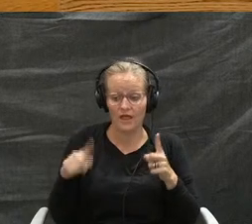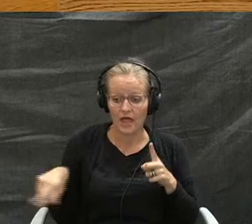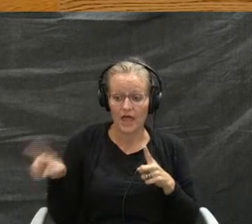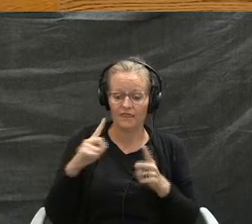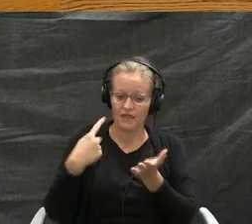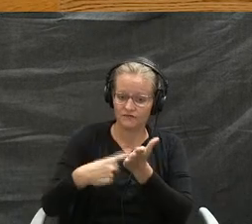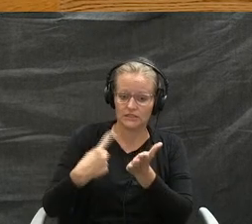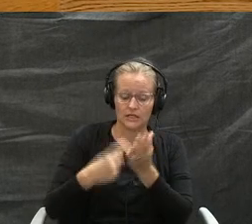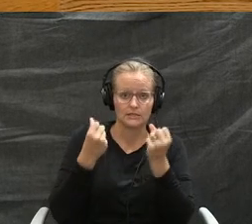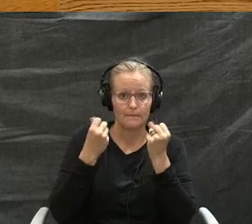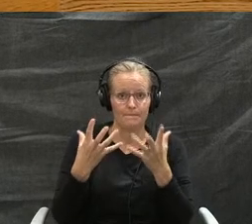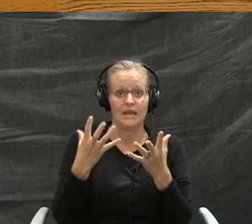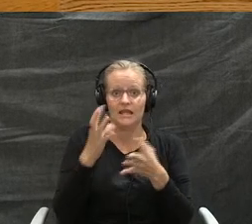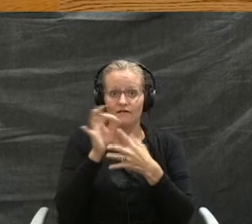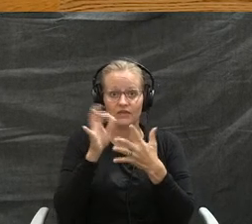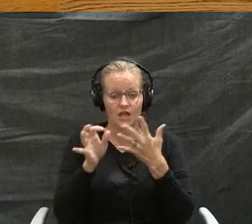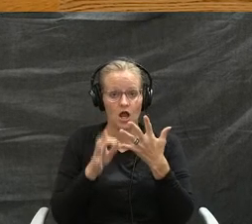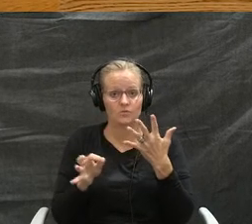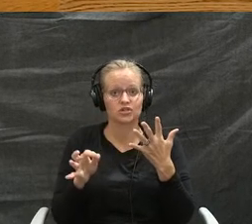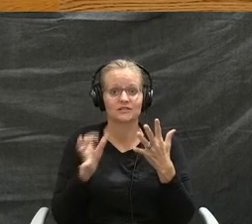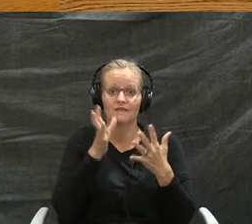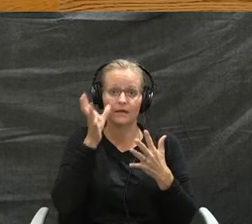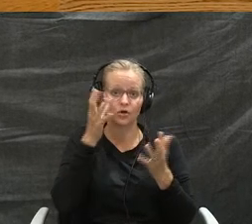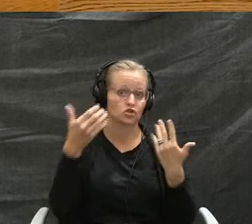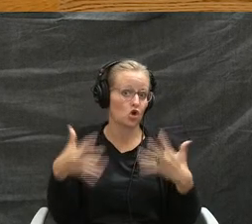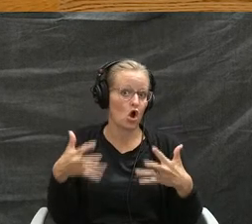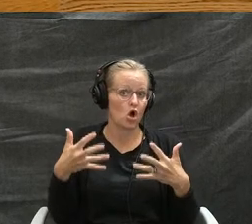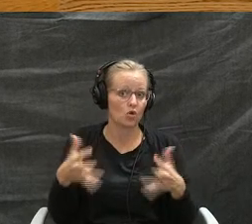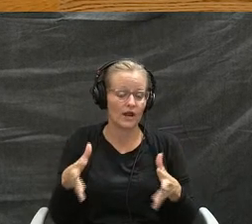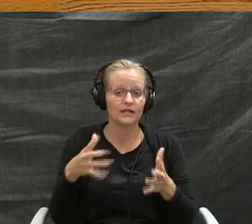obviously. Will take into account other input on that.